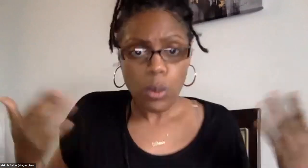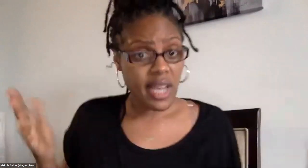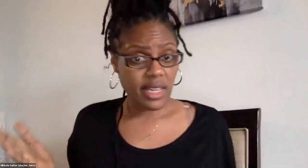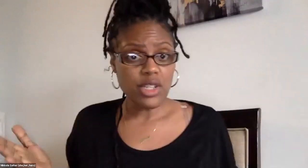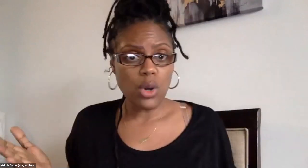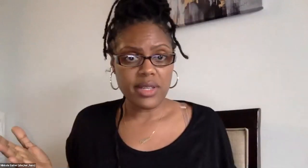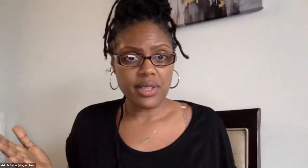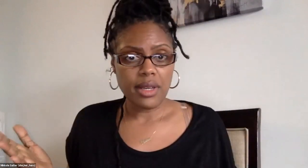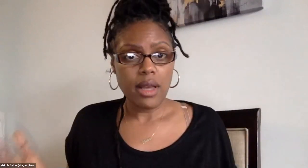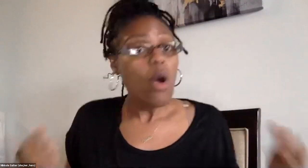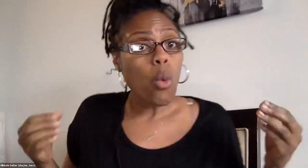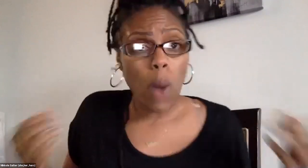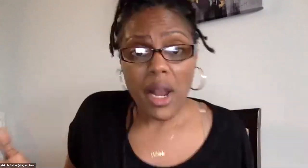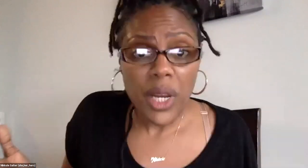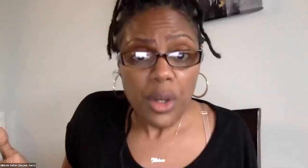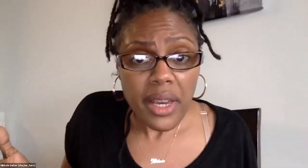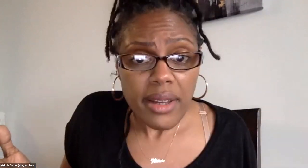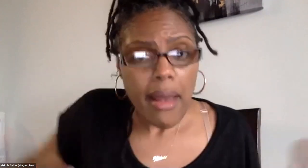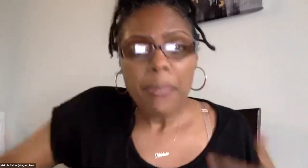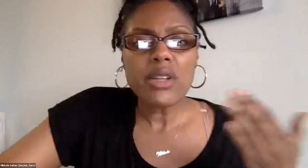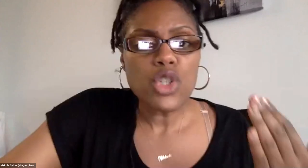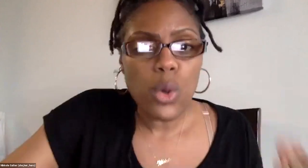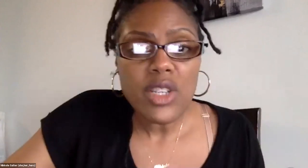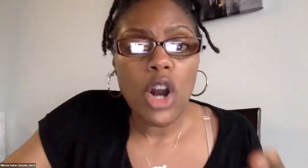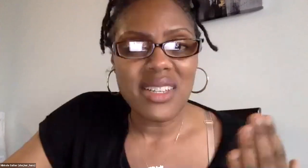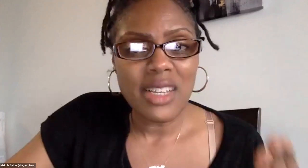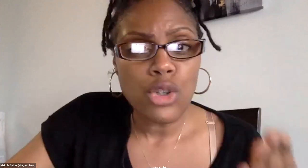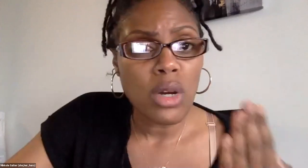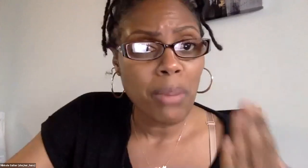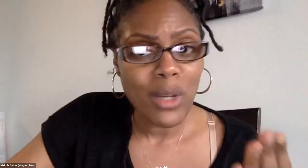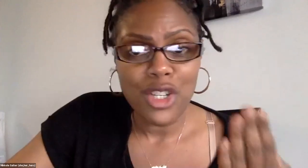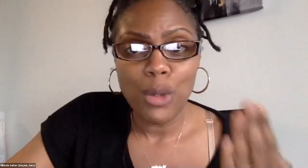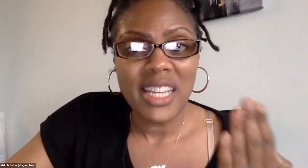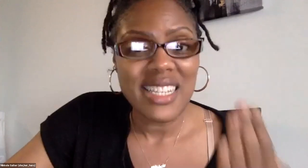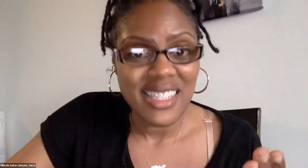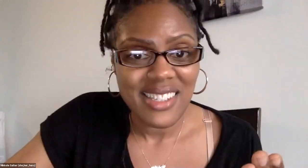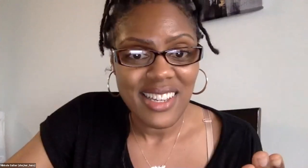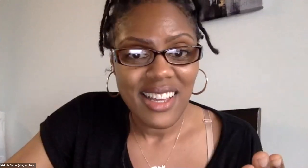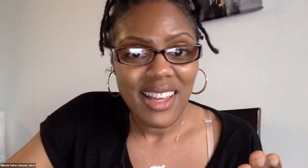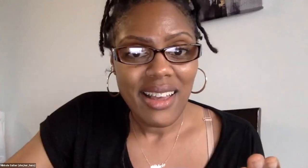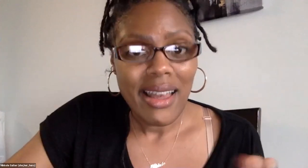We're telling stories. Why are we doing it? Because stories are an essential component to human existence.